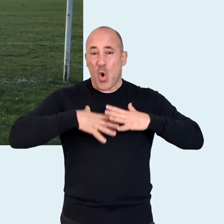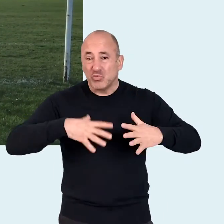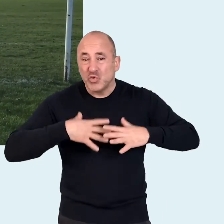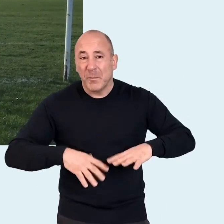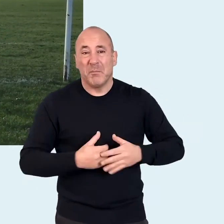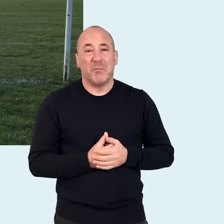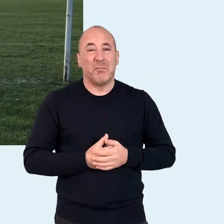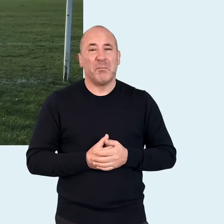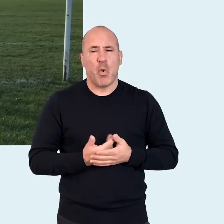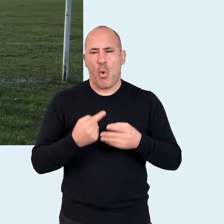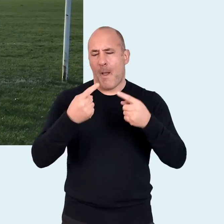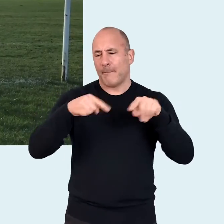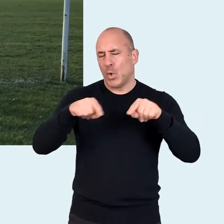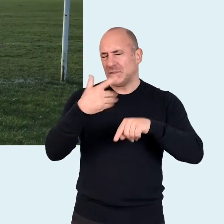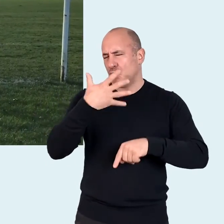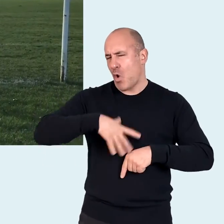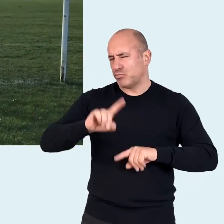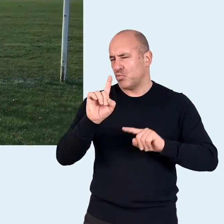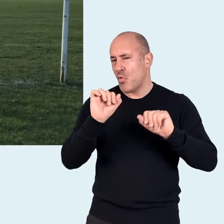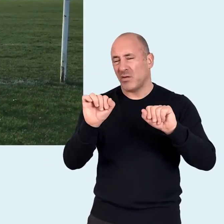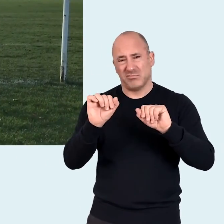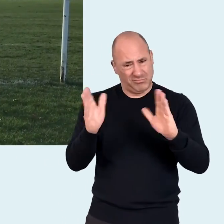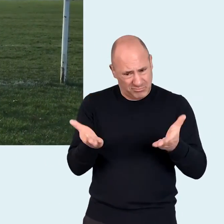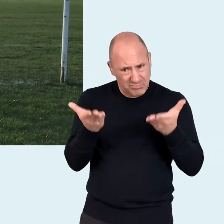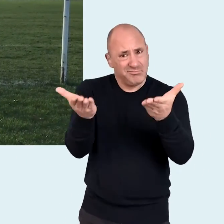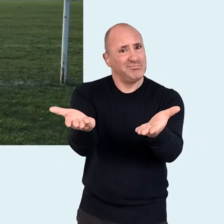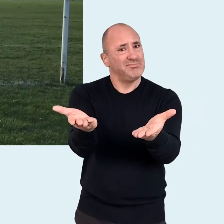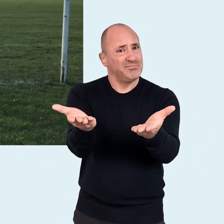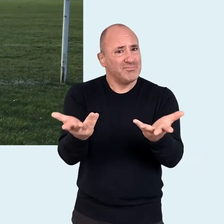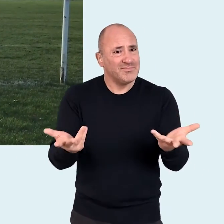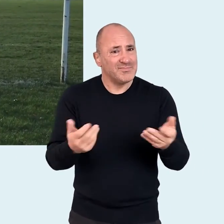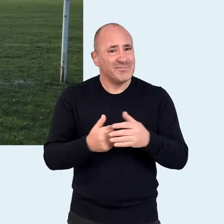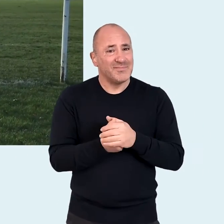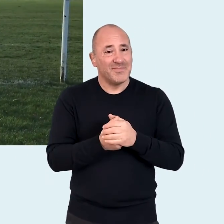they make the decision on what costume they want to wear, what piece of music they're